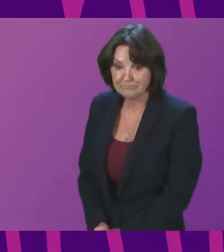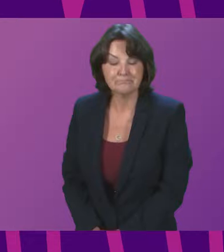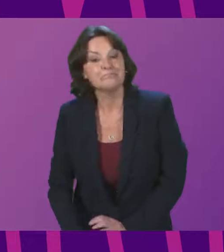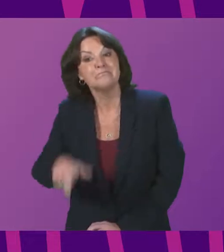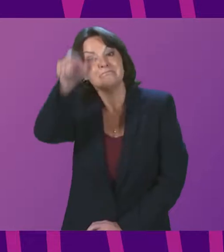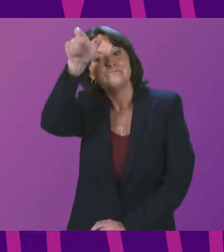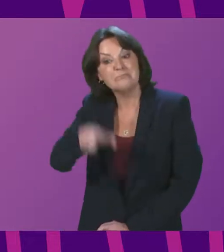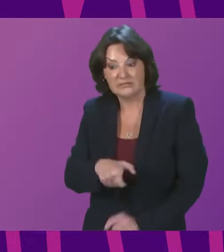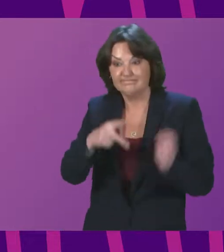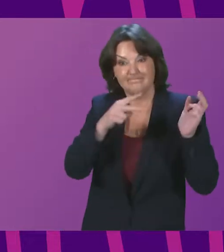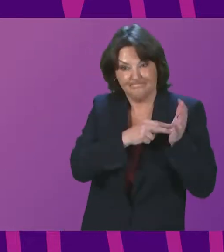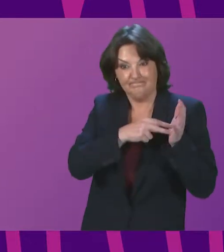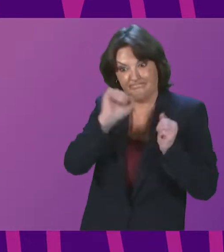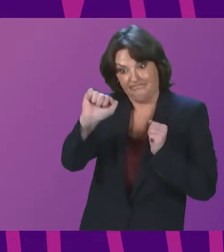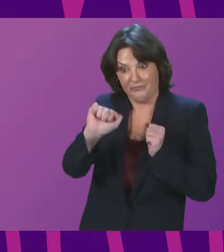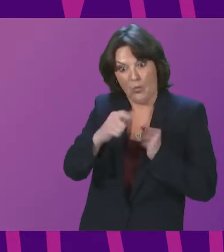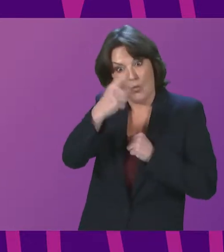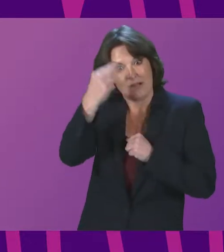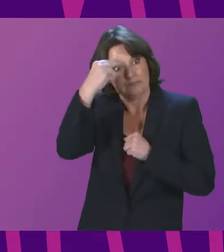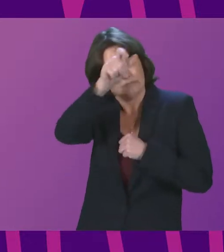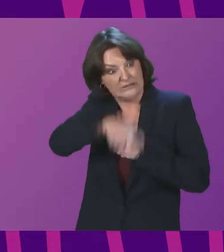Department’s Putin list of known Kremlin associates since 2018.